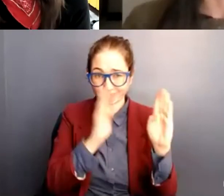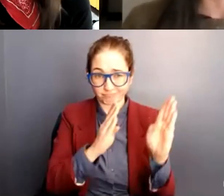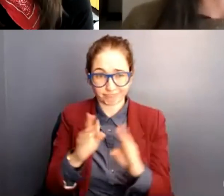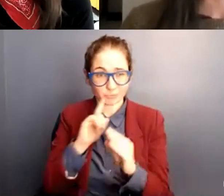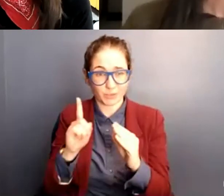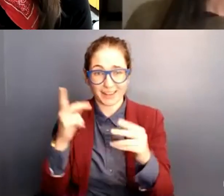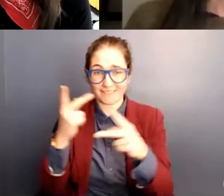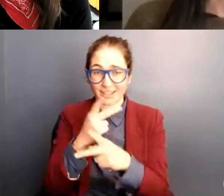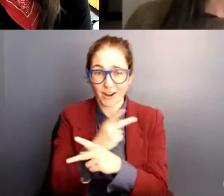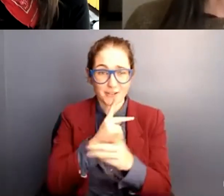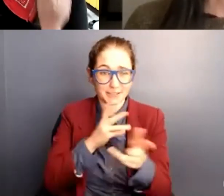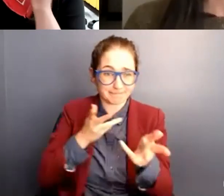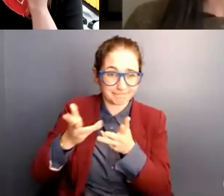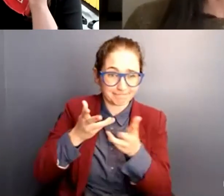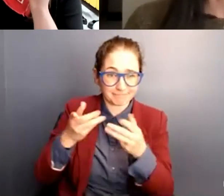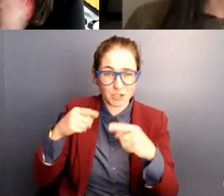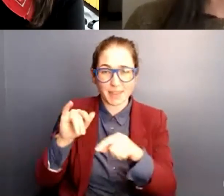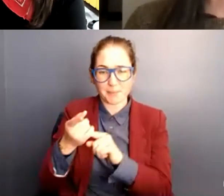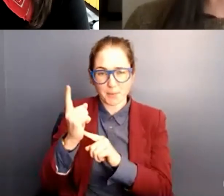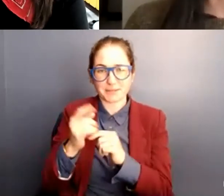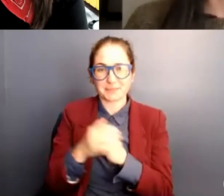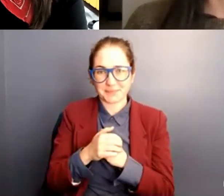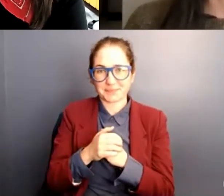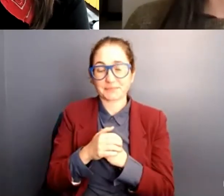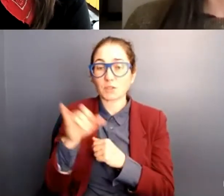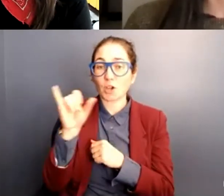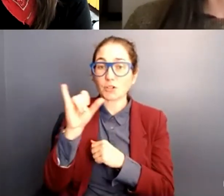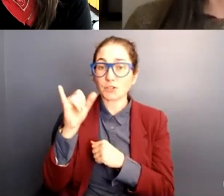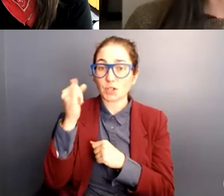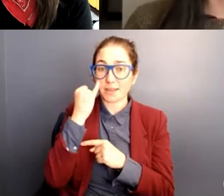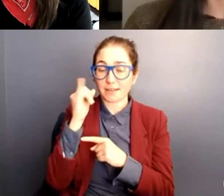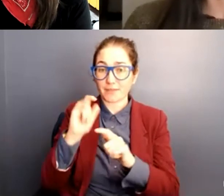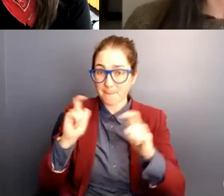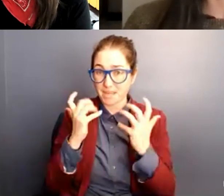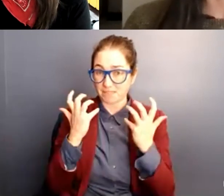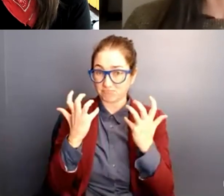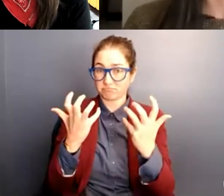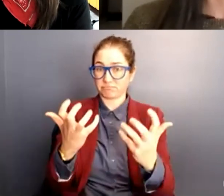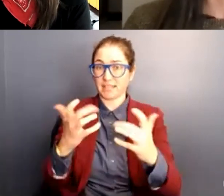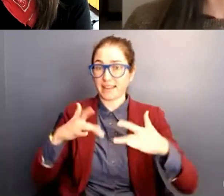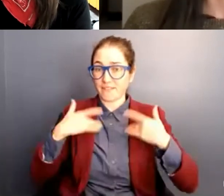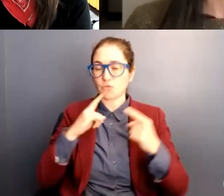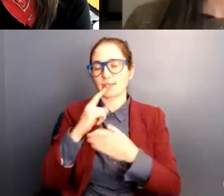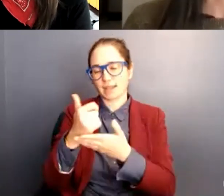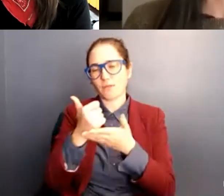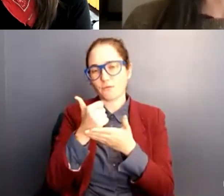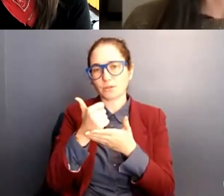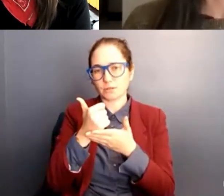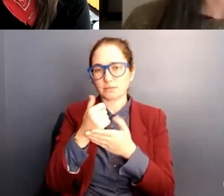moment. And then like I said, if you're doing a big event, that's when it's super helpful to do a dress rehearsal